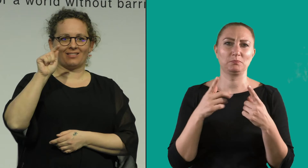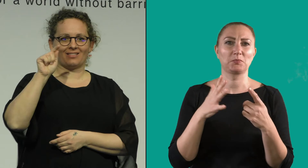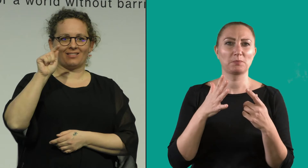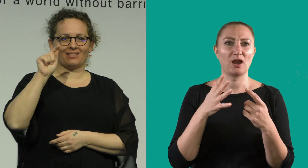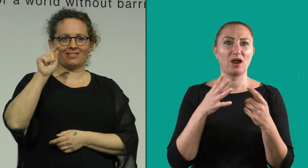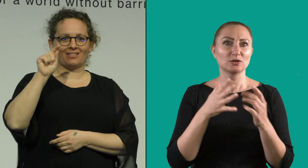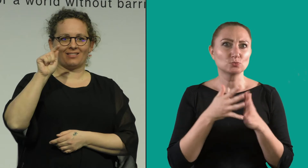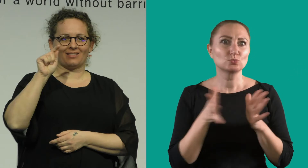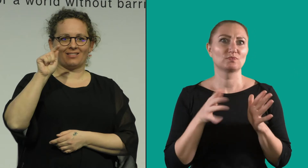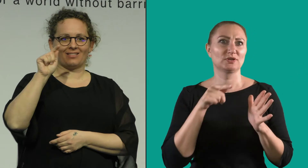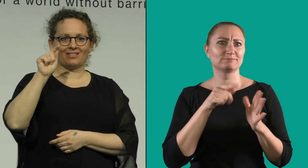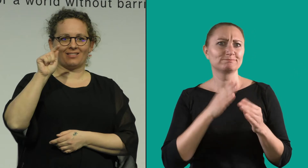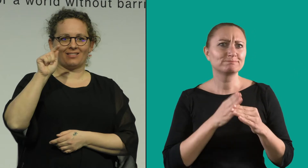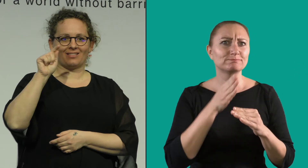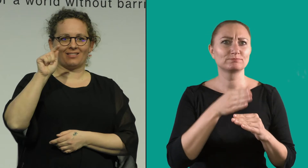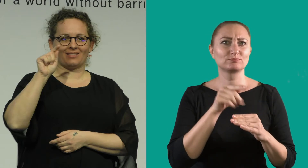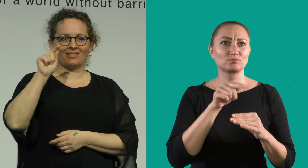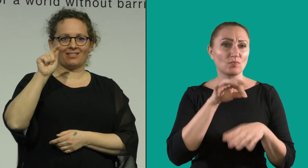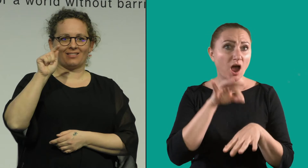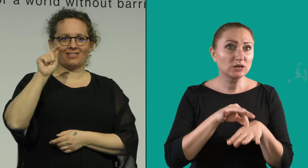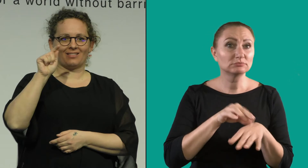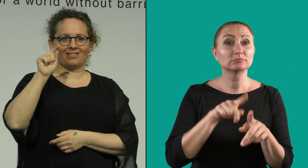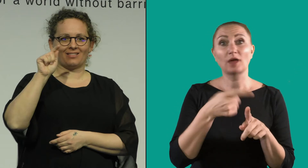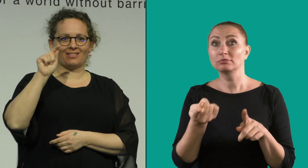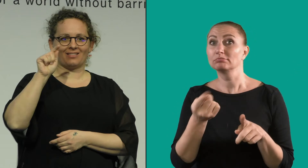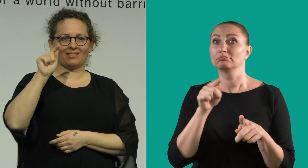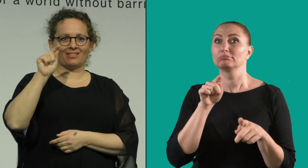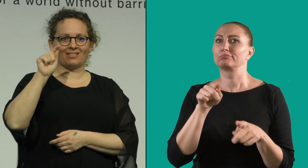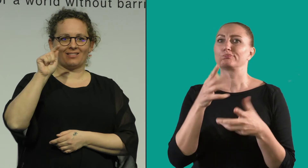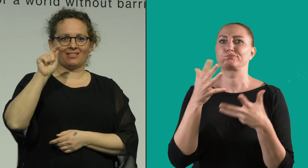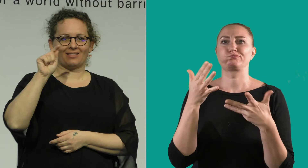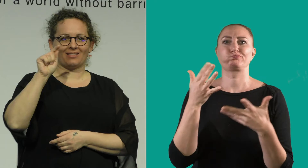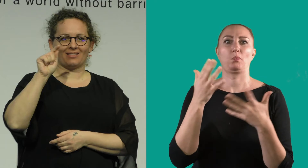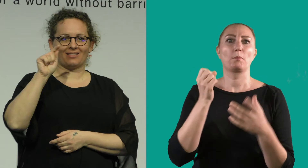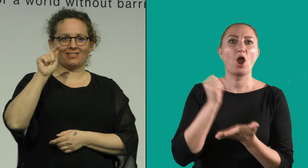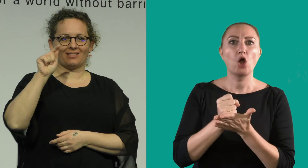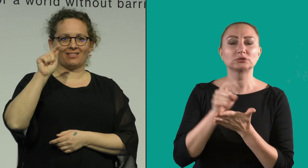starting with a doctor’s appointment, then maybe a visit to a government office,